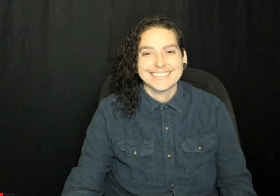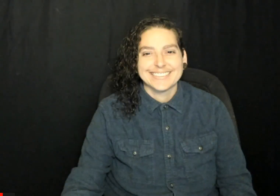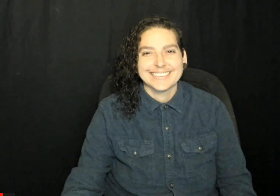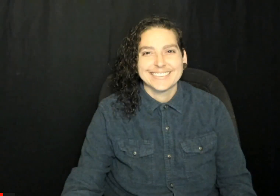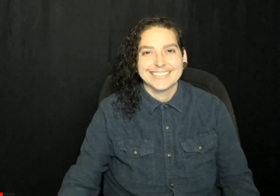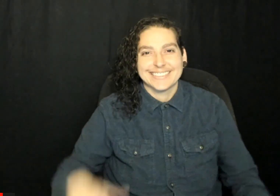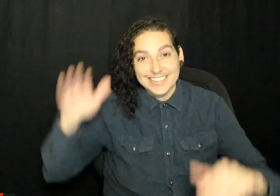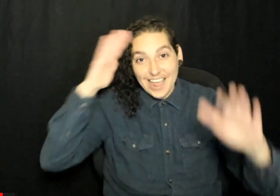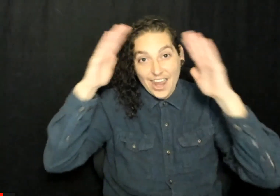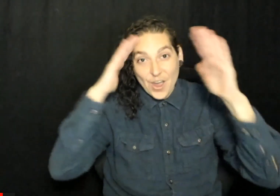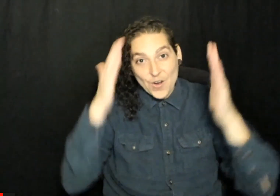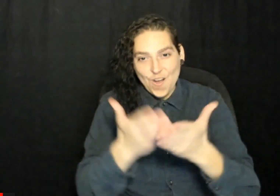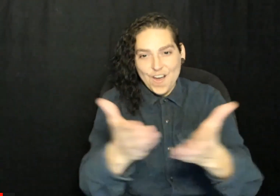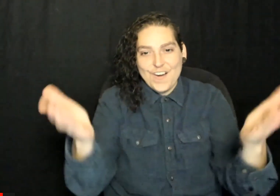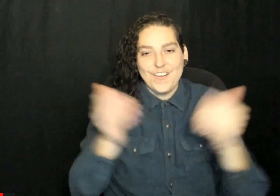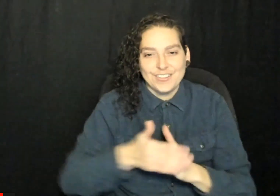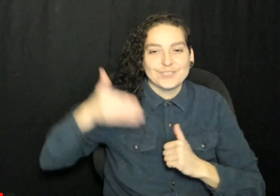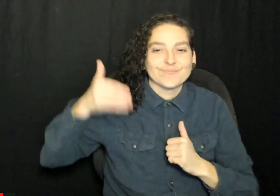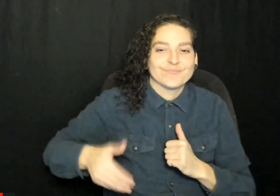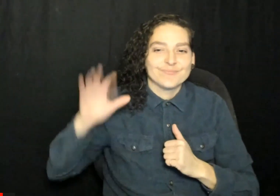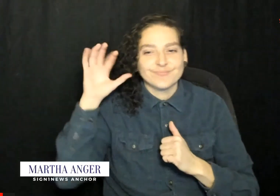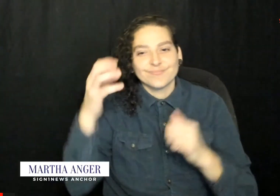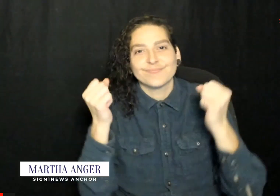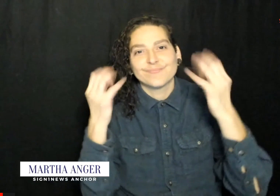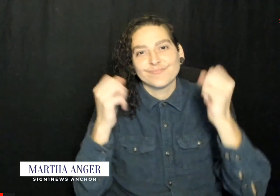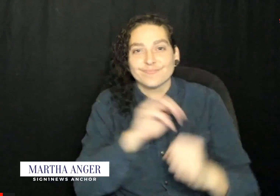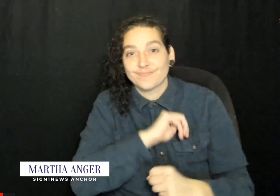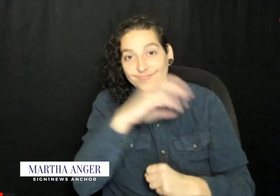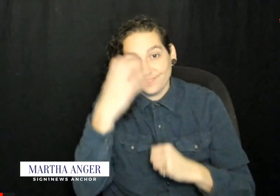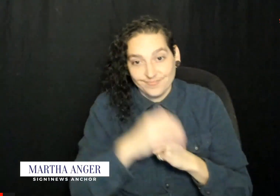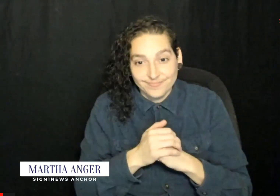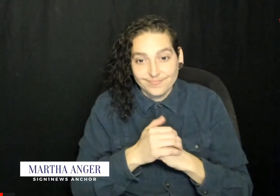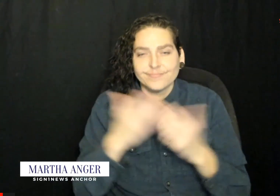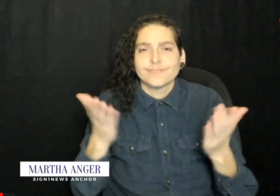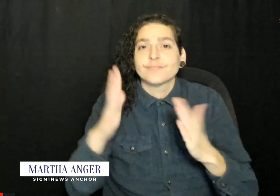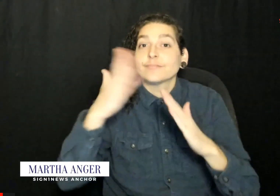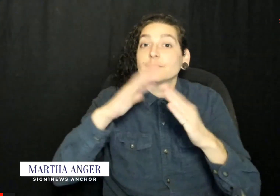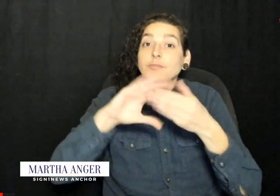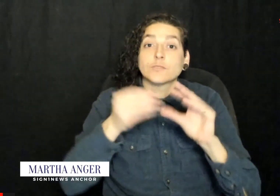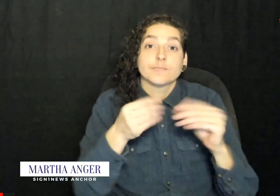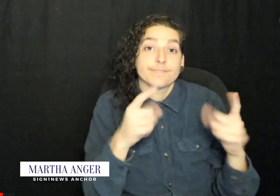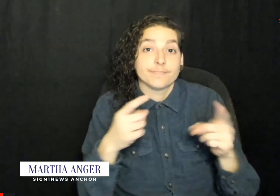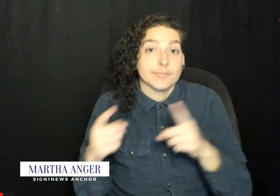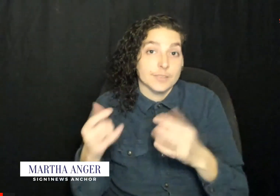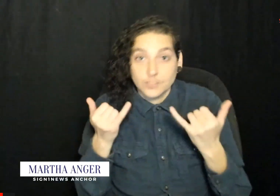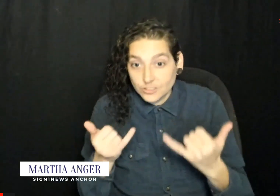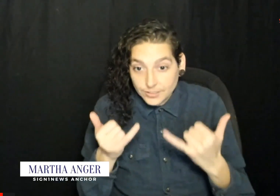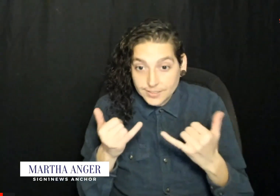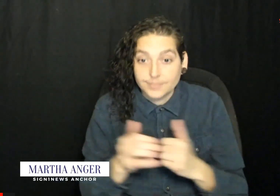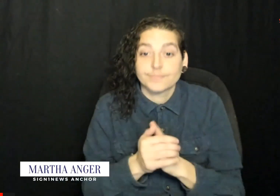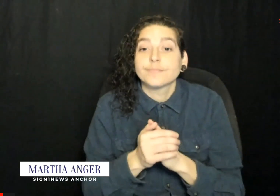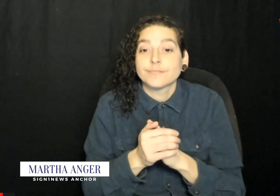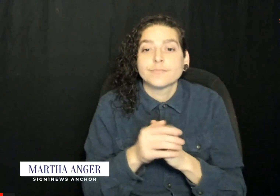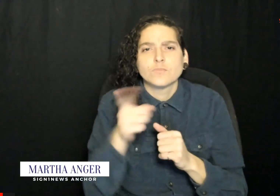Hello everyone I'm Sign1News anchor Martha Anger here is a quick look at the top trending stories making headlines today